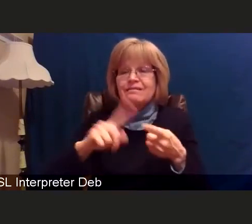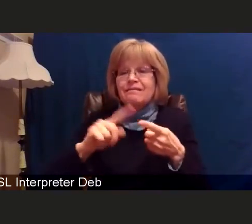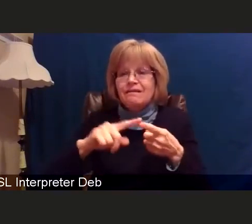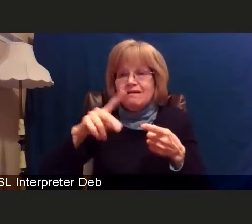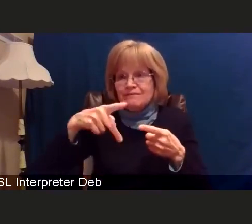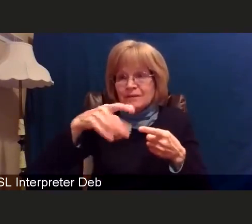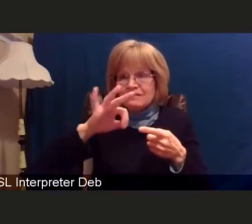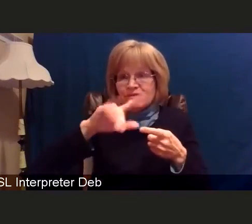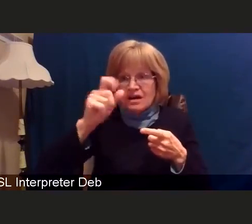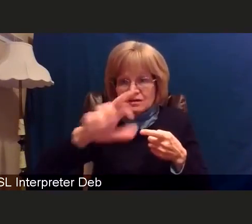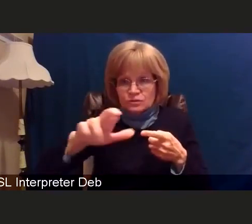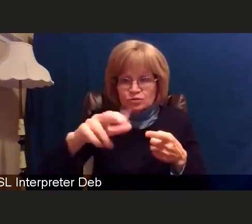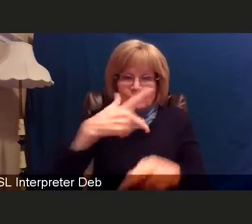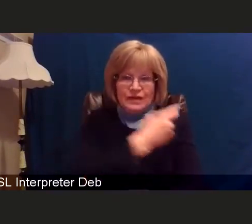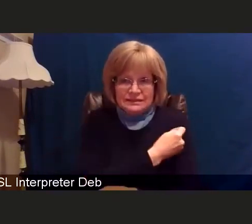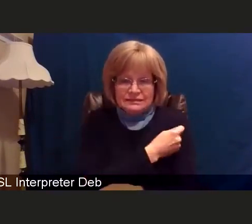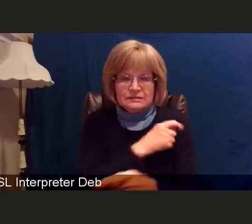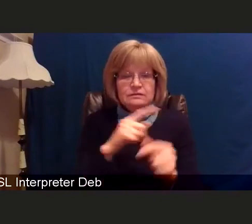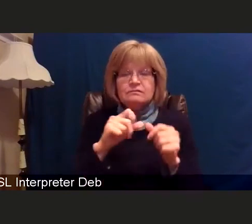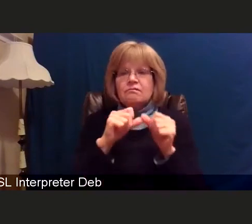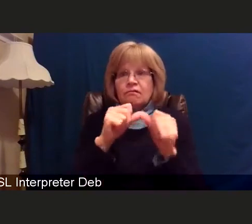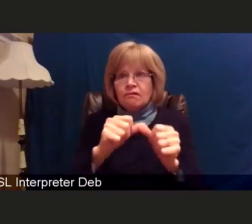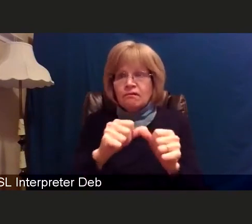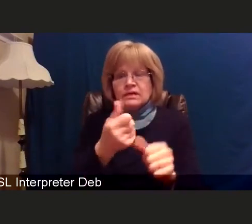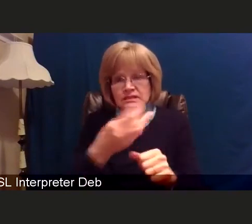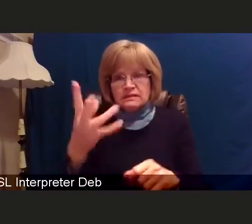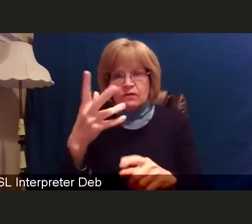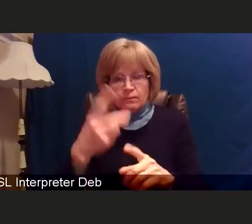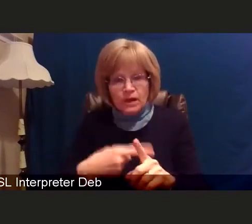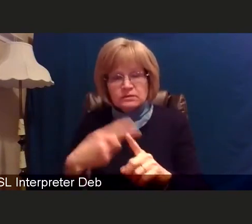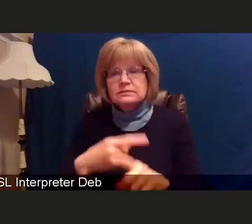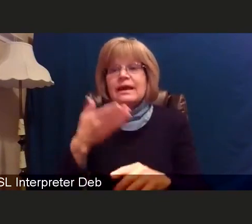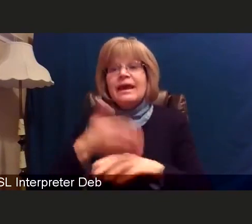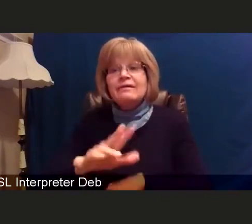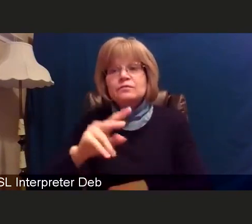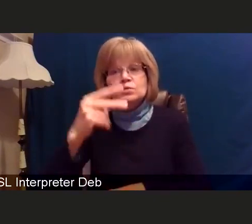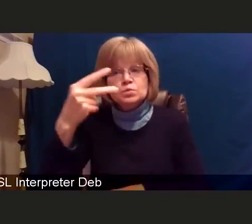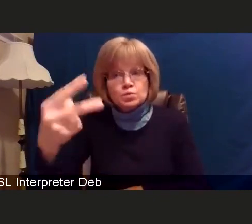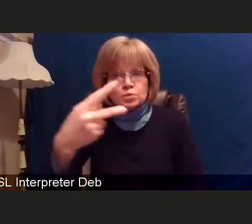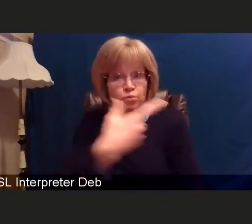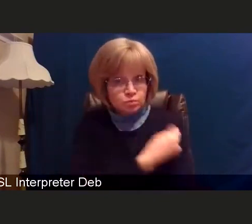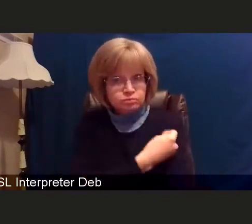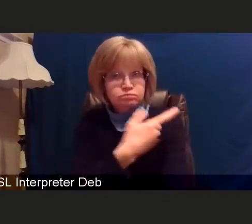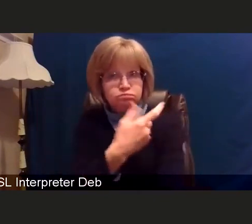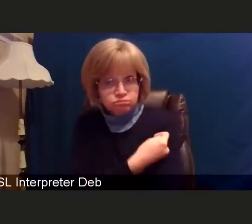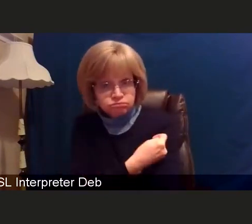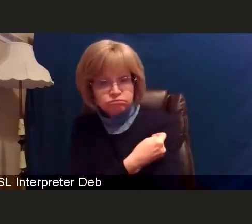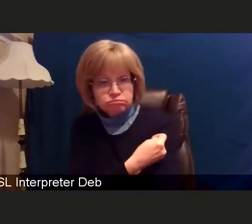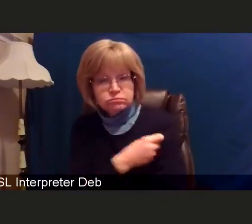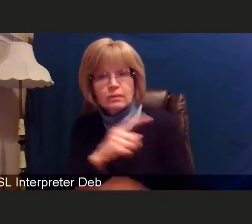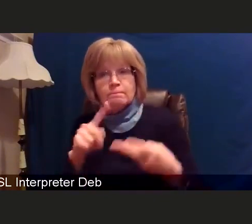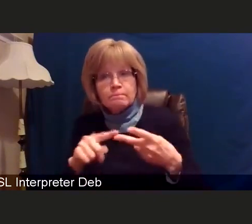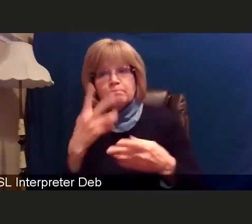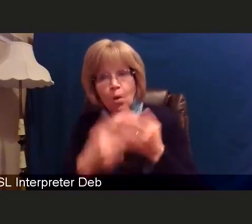even after second doses were provided for the Moderna vaccine and the Pfizer vaccine.